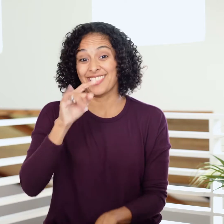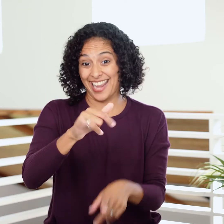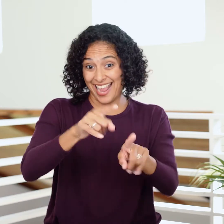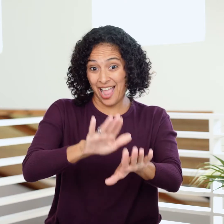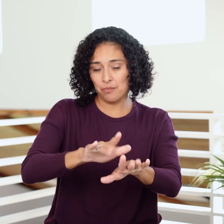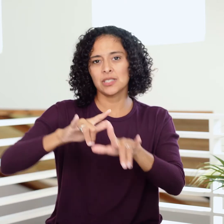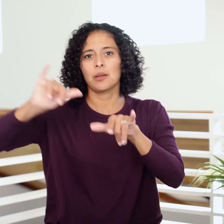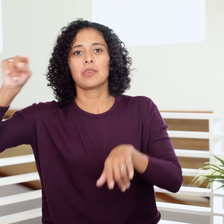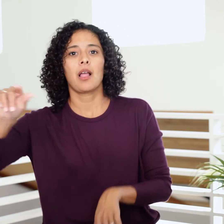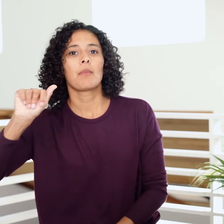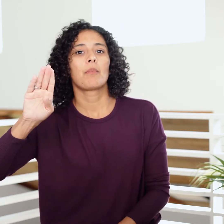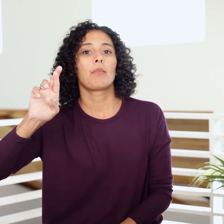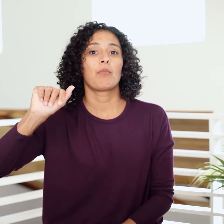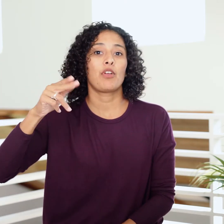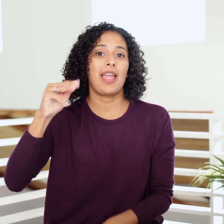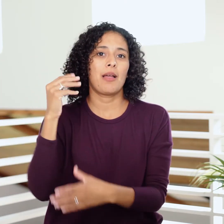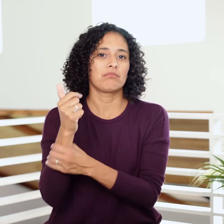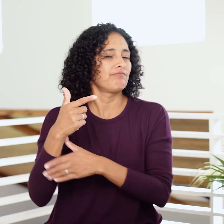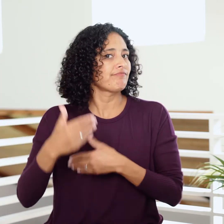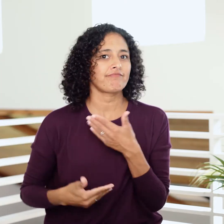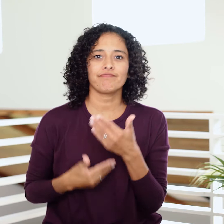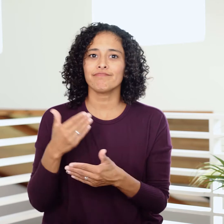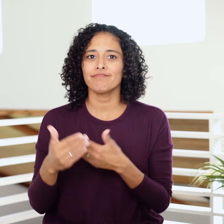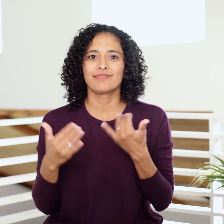Meanwhile, Abraham is on the move again.